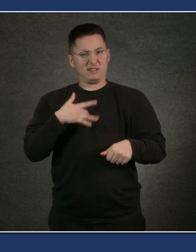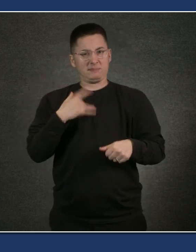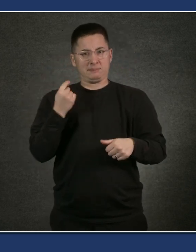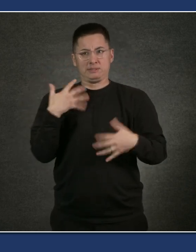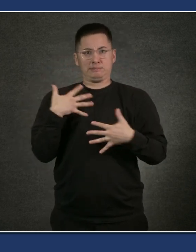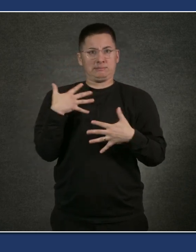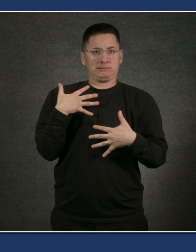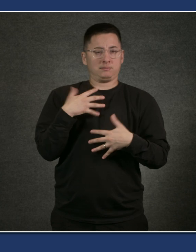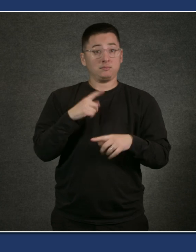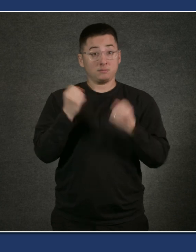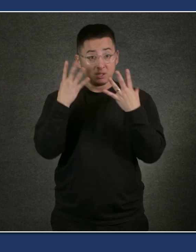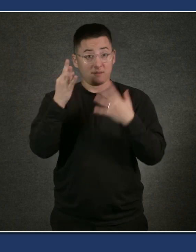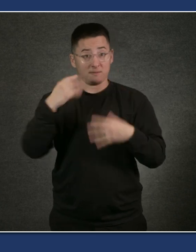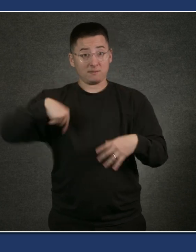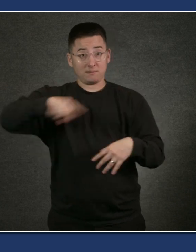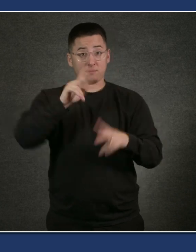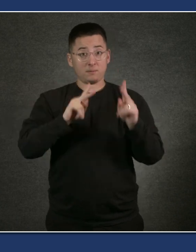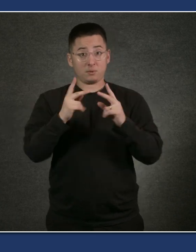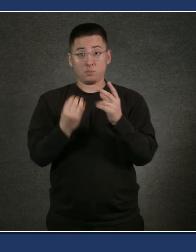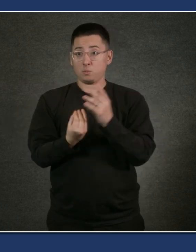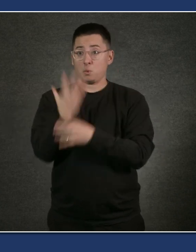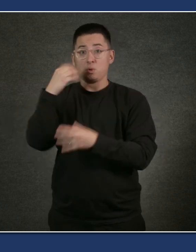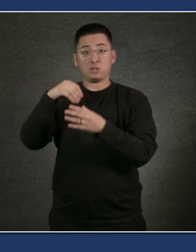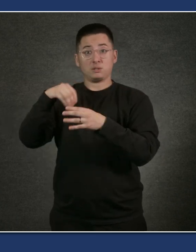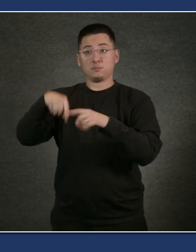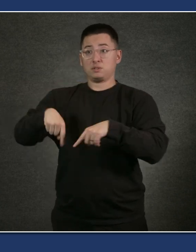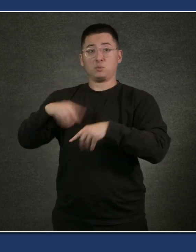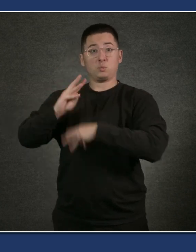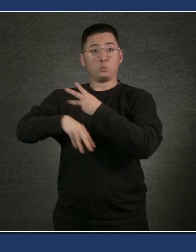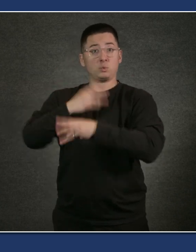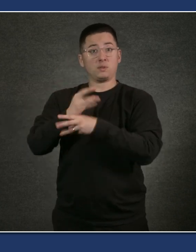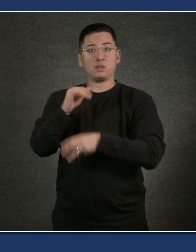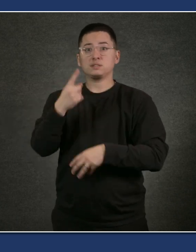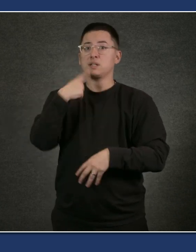we don't belong in these spaces, that leadership is for someone else.